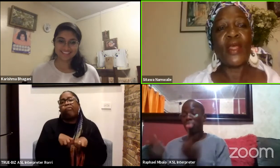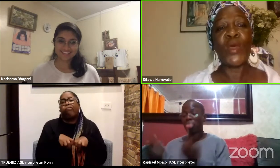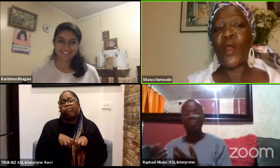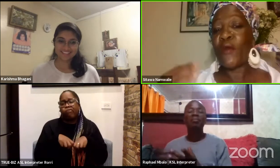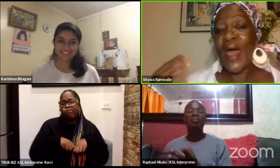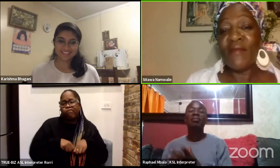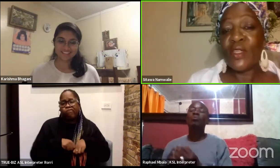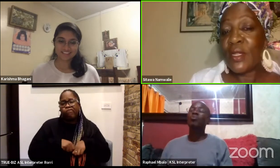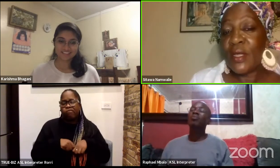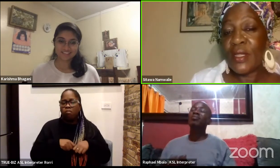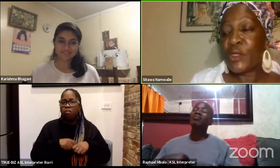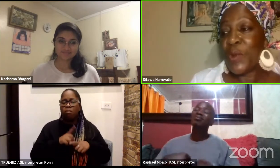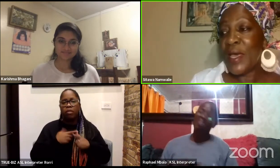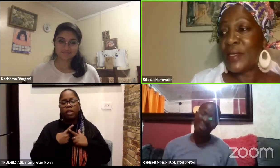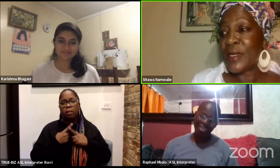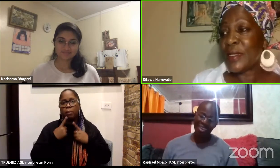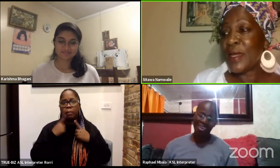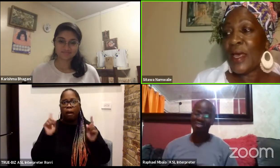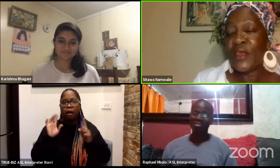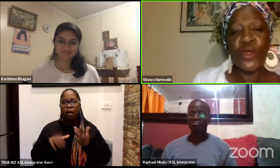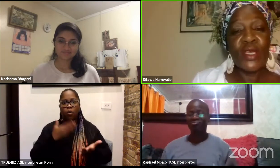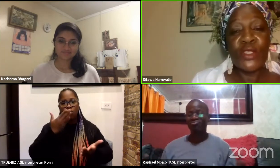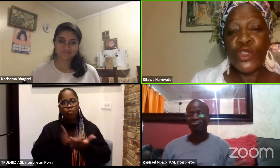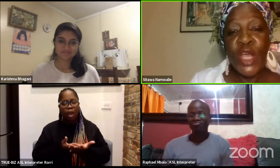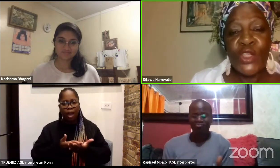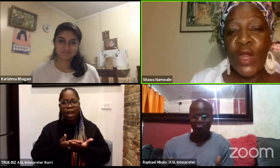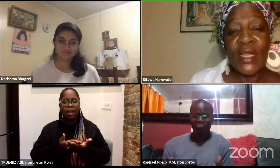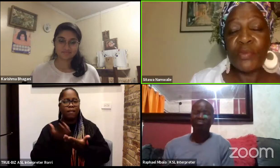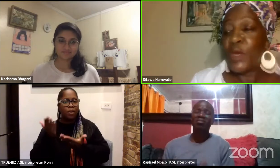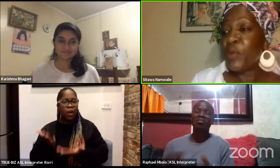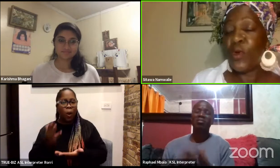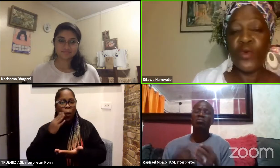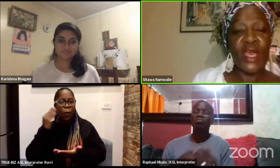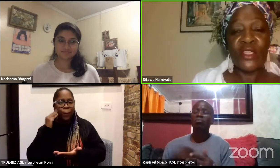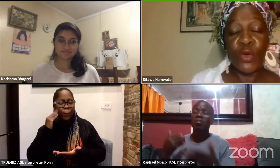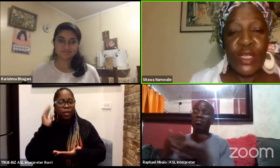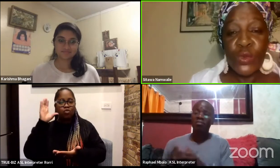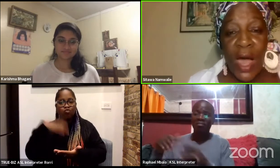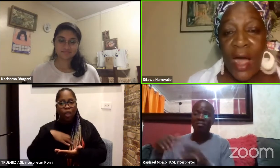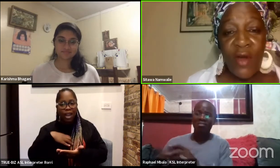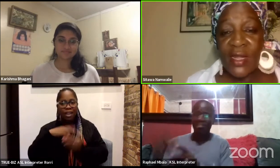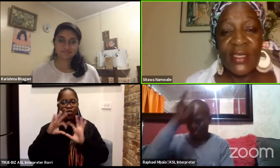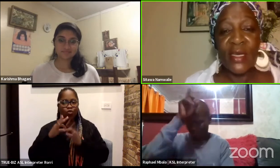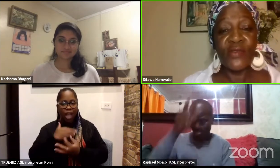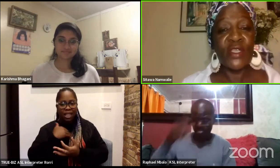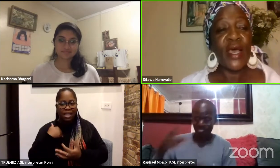And then we arrived in this place and these strange people who they told us were our relatives